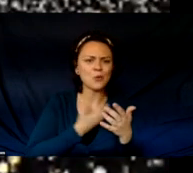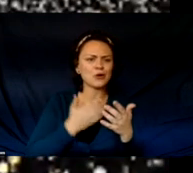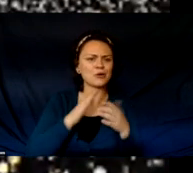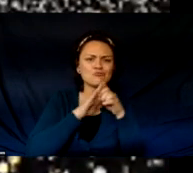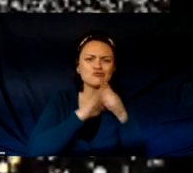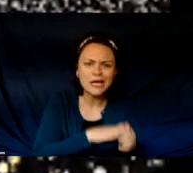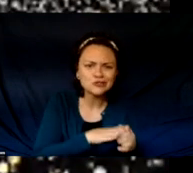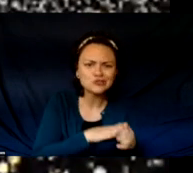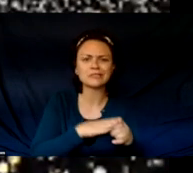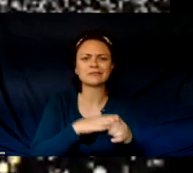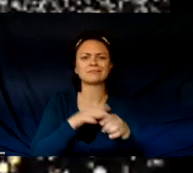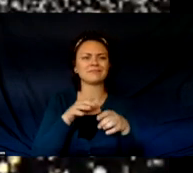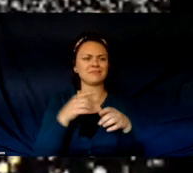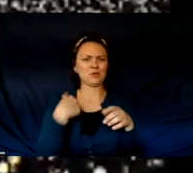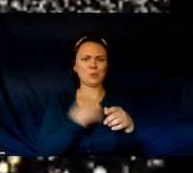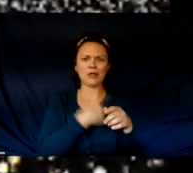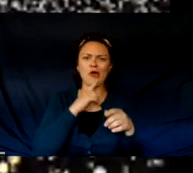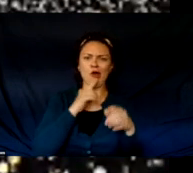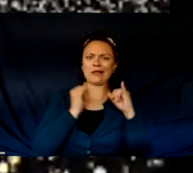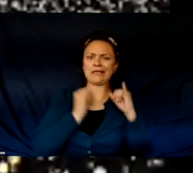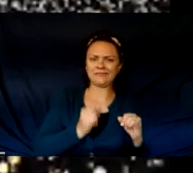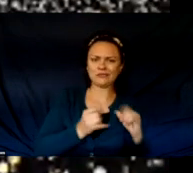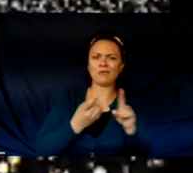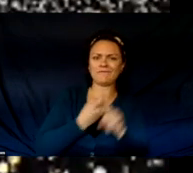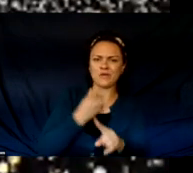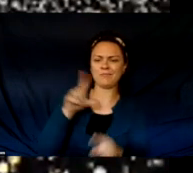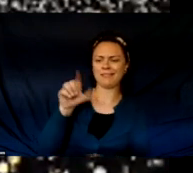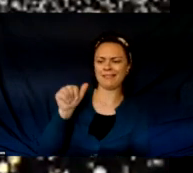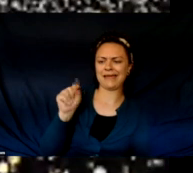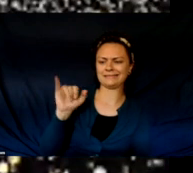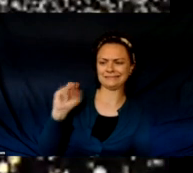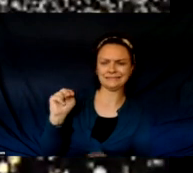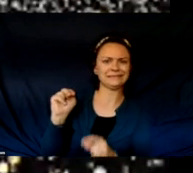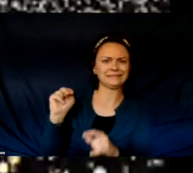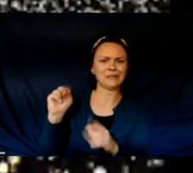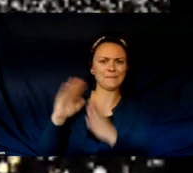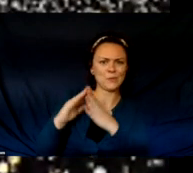individuals from the Latin community because we're not equal.